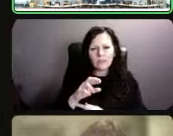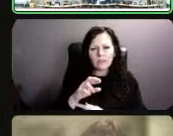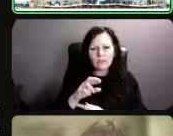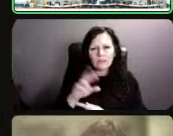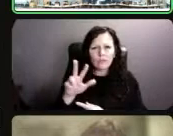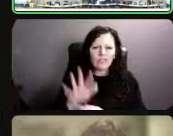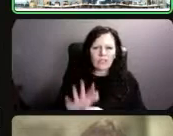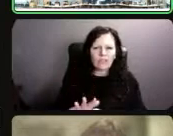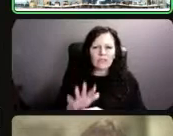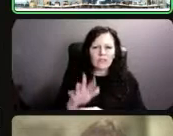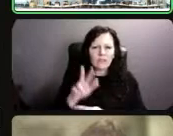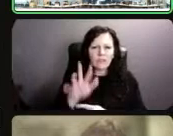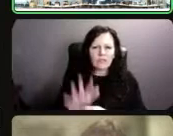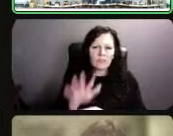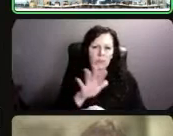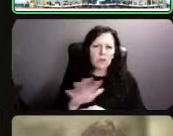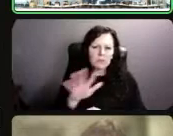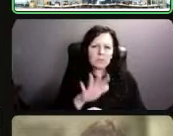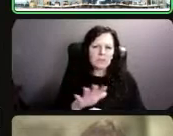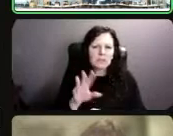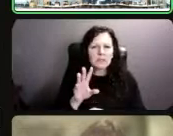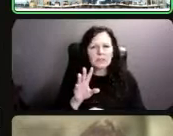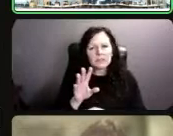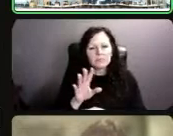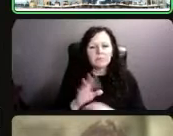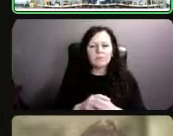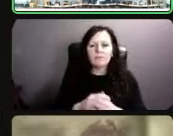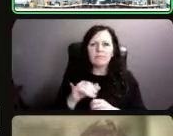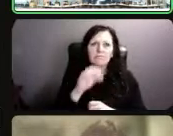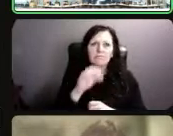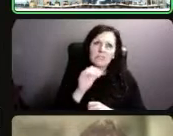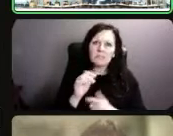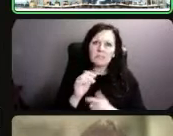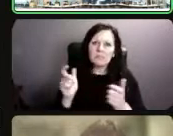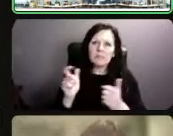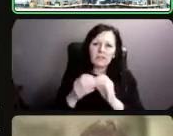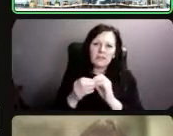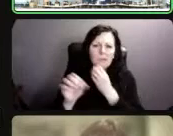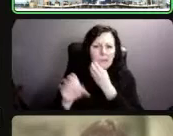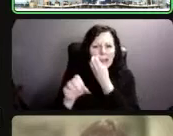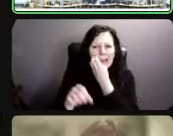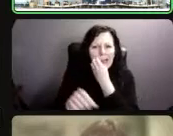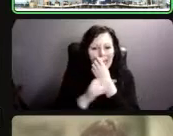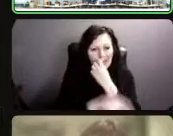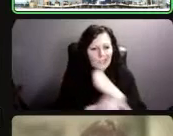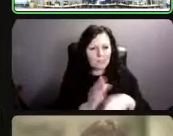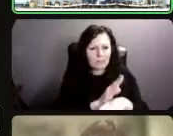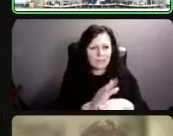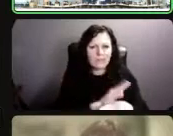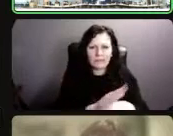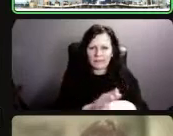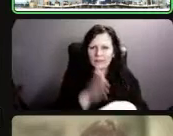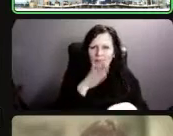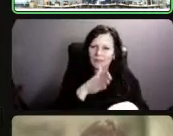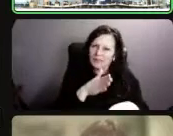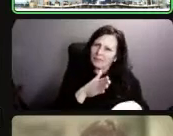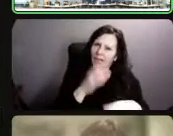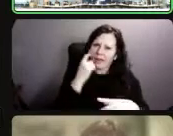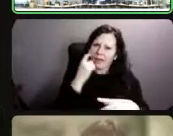IS GOING ON WITH THAT'S ROUGHLY